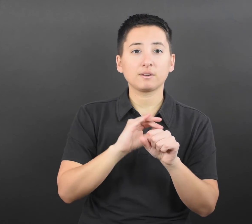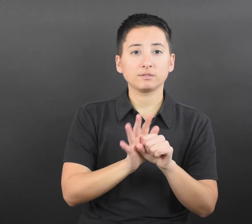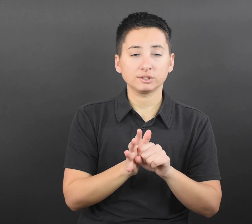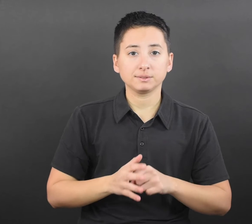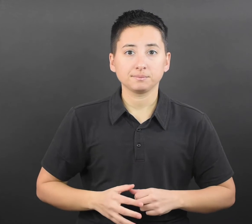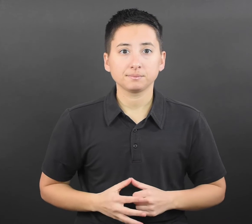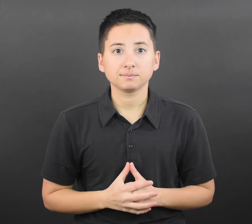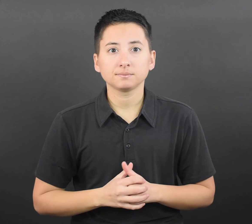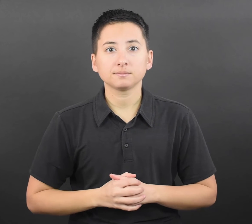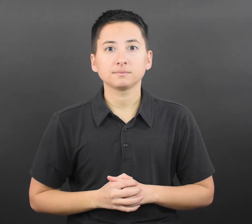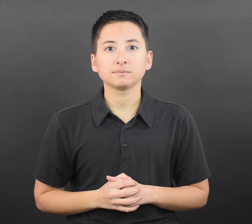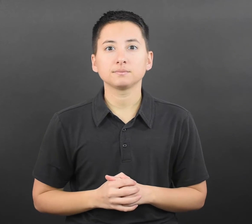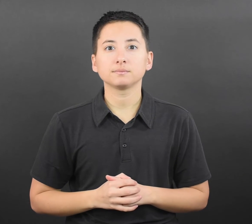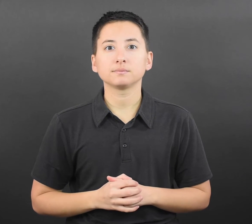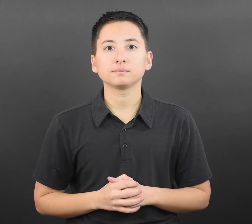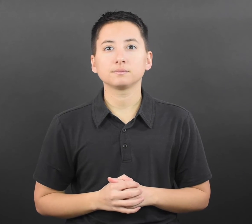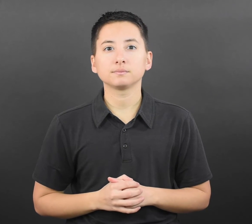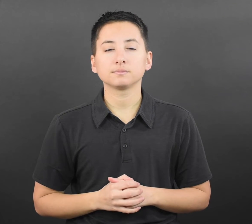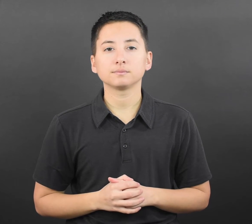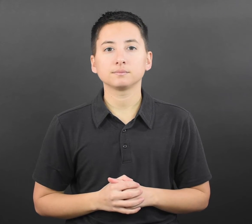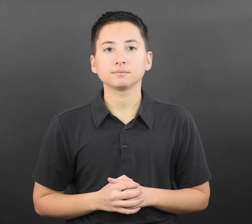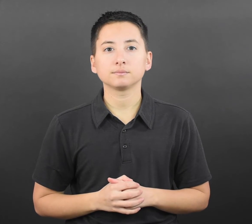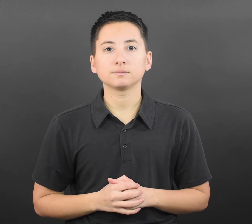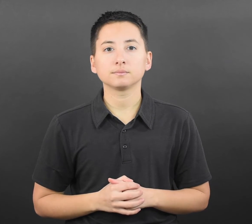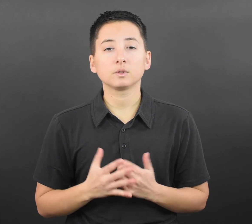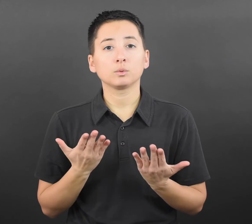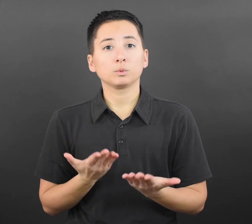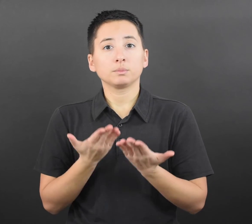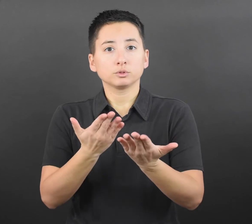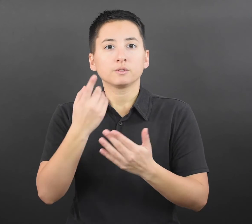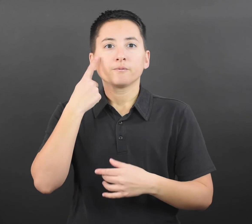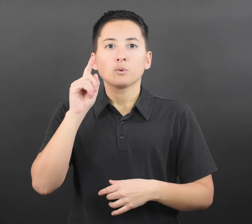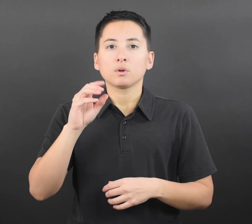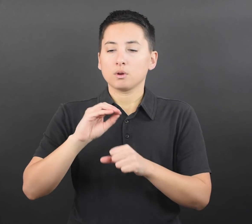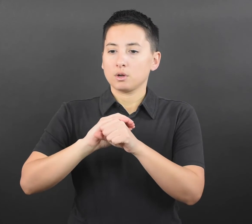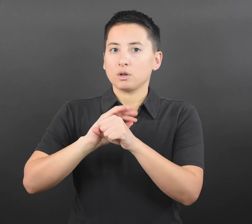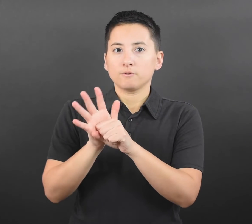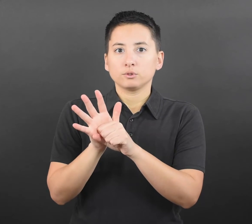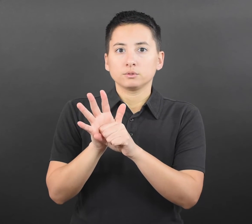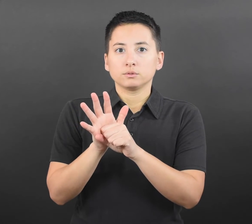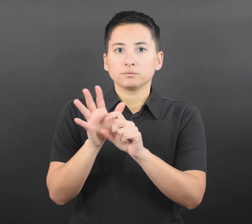10 days from the day after their last close contact with someone with COVID-19: